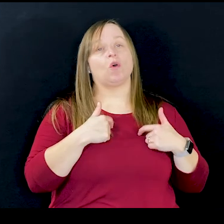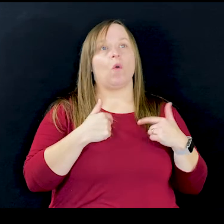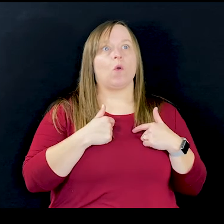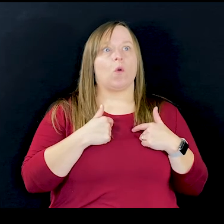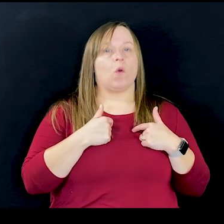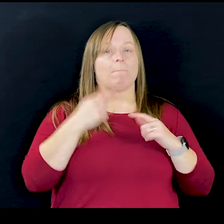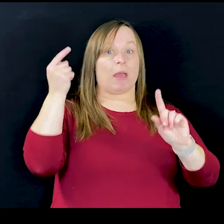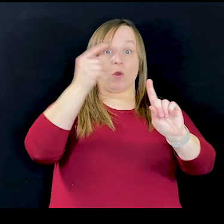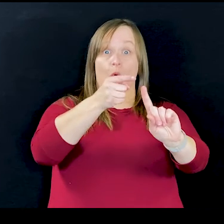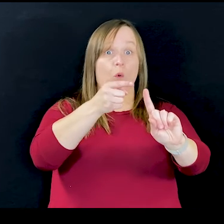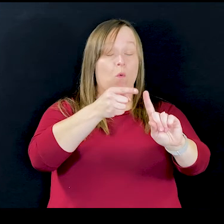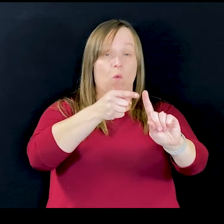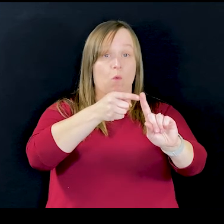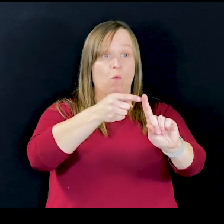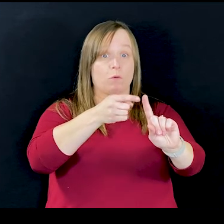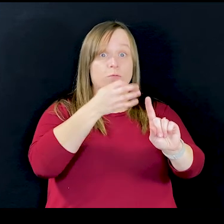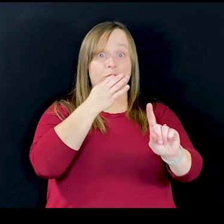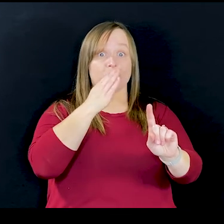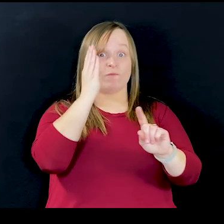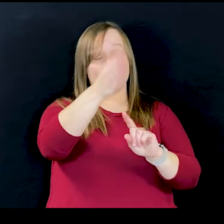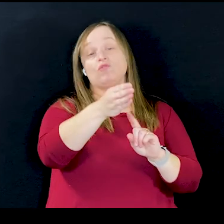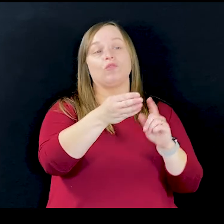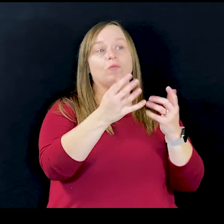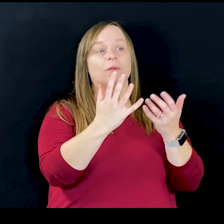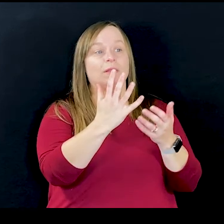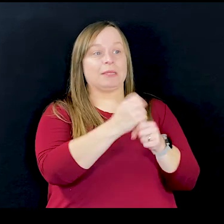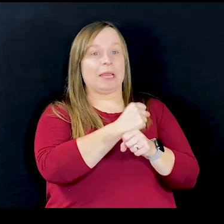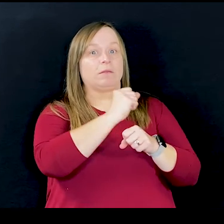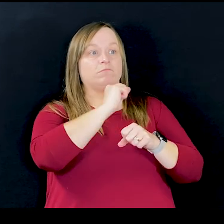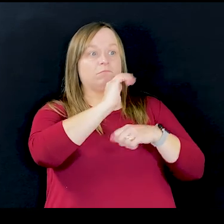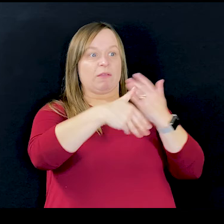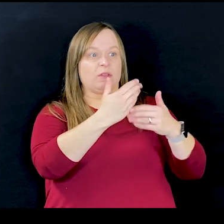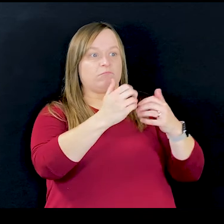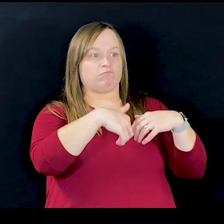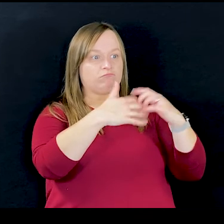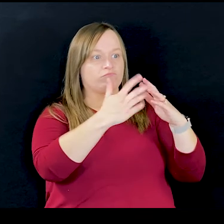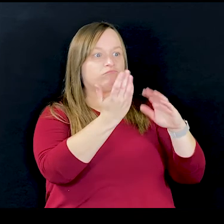So my goal in the immediate future after I get the clinic back up and running